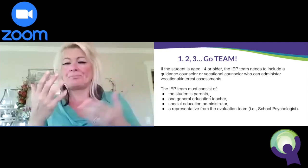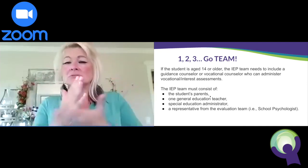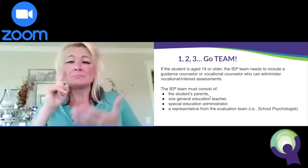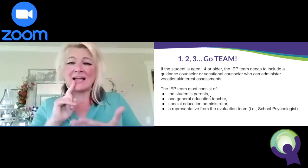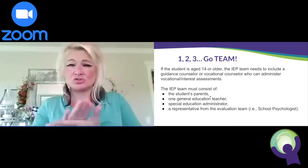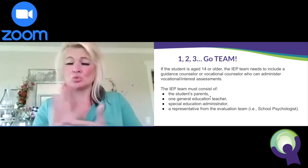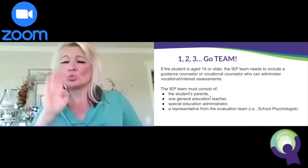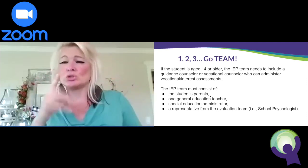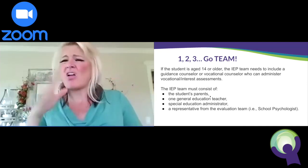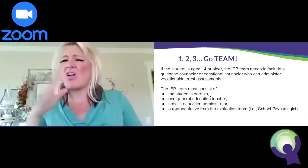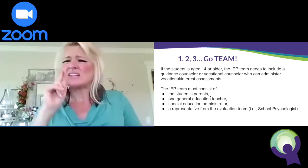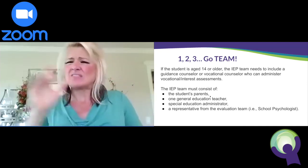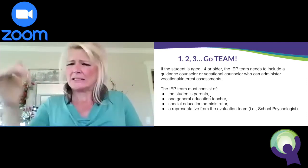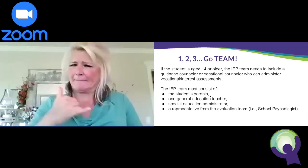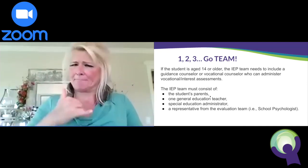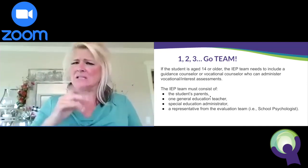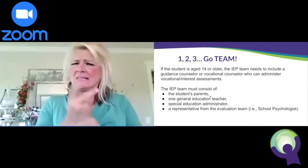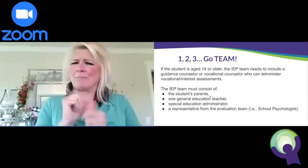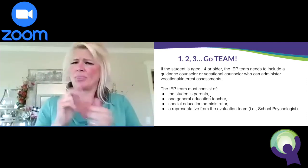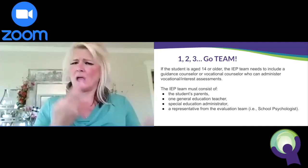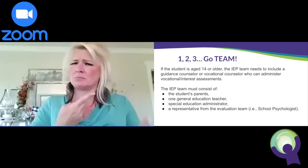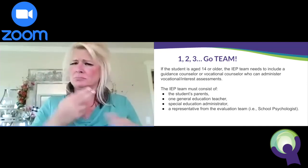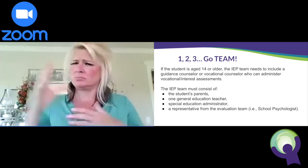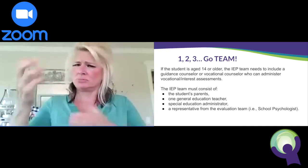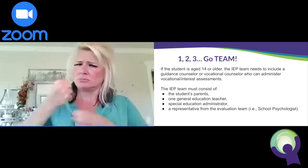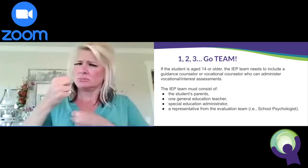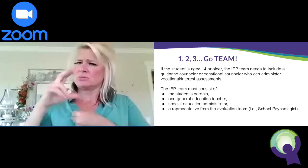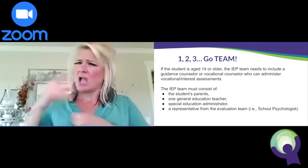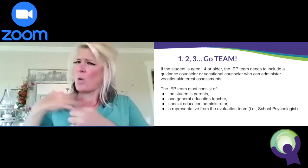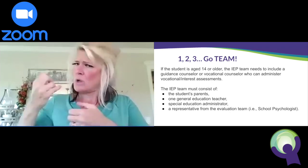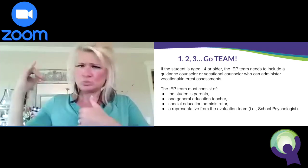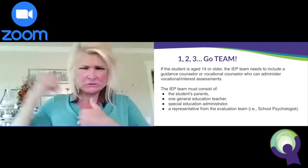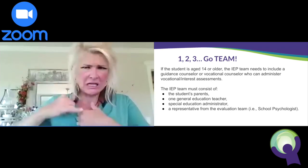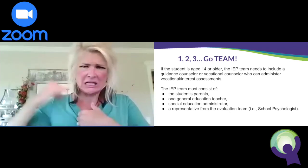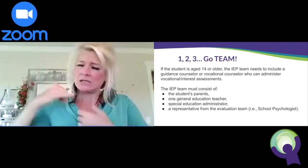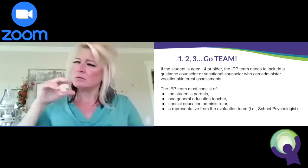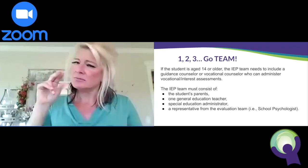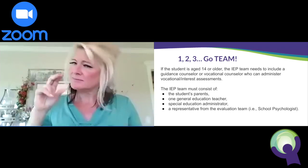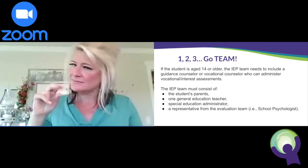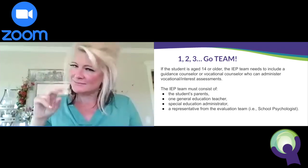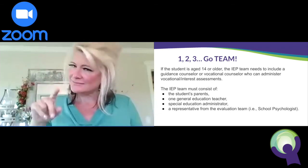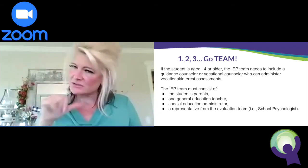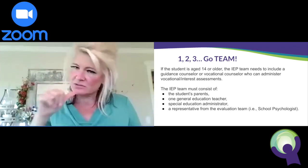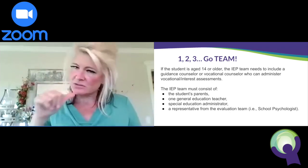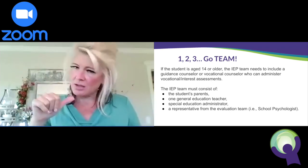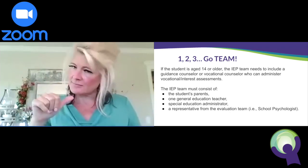some deaf schools will say oh. they just stay with us. They don't need to be